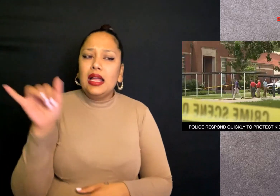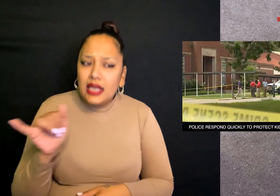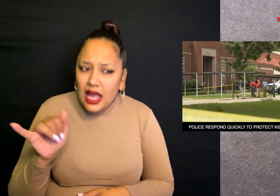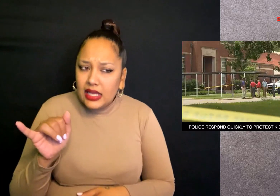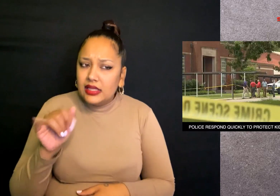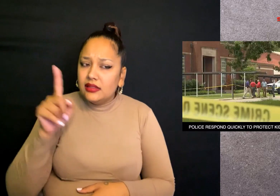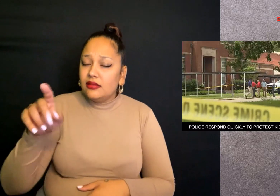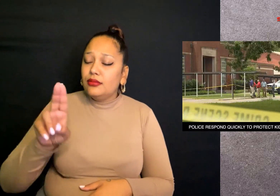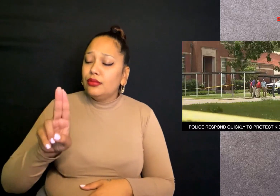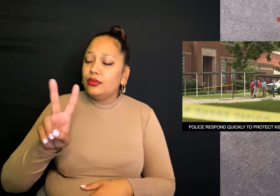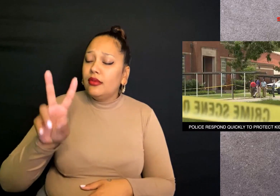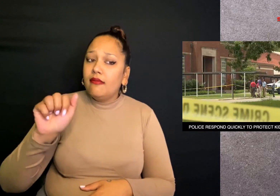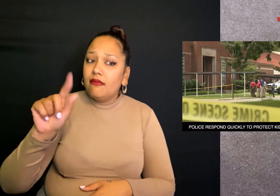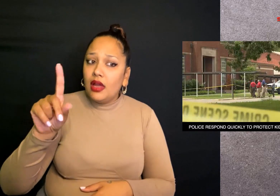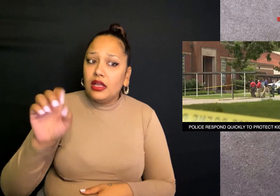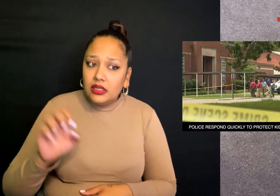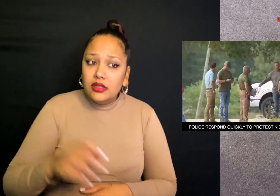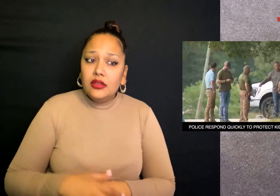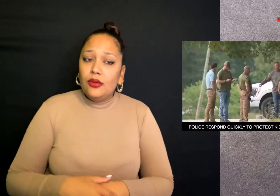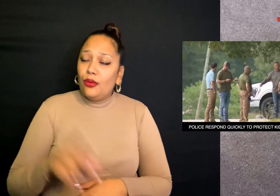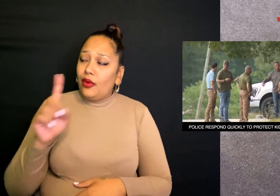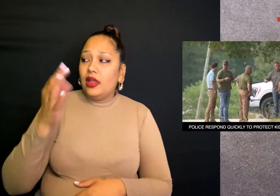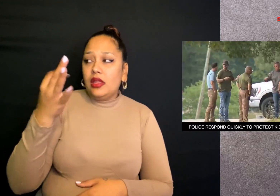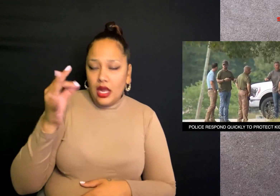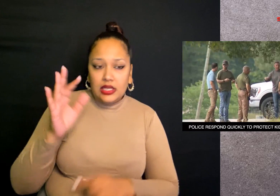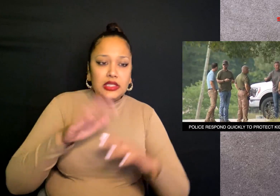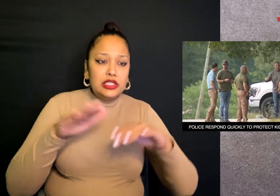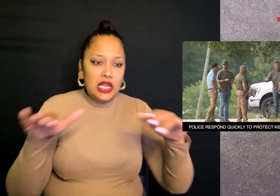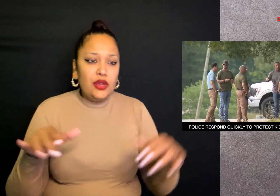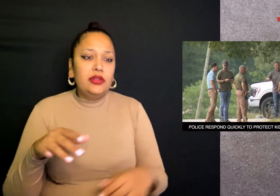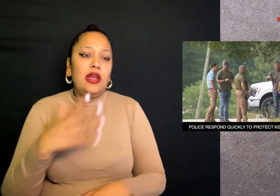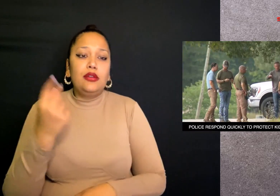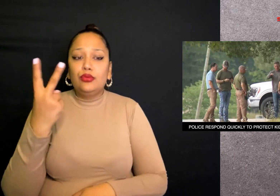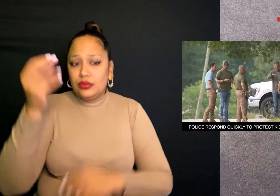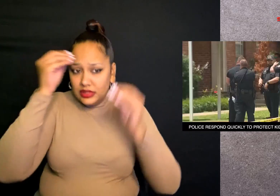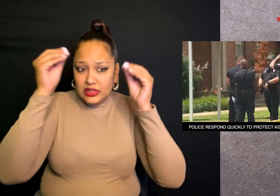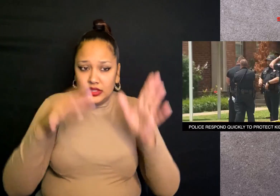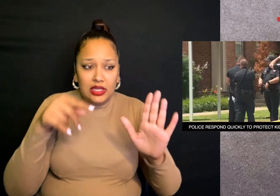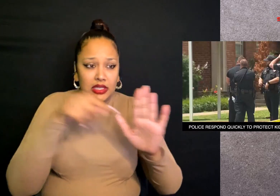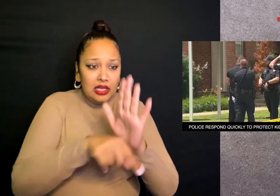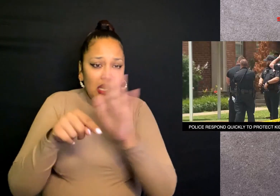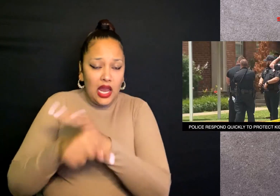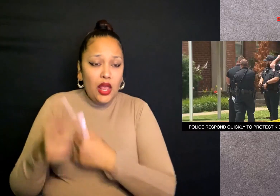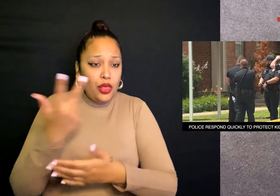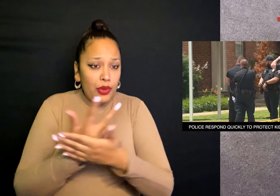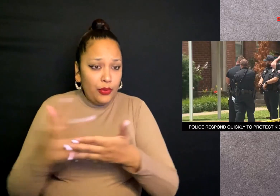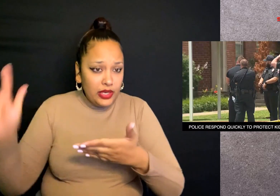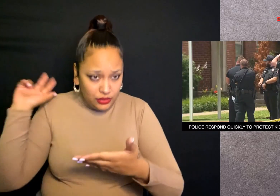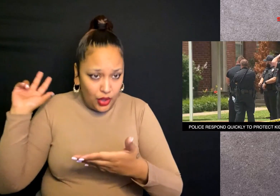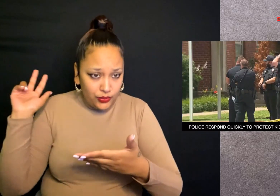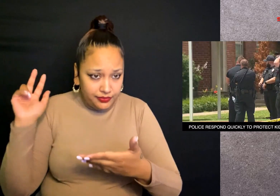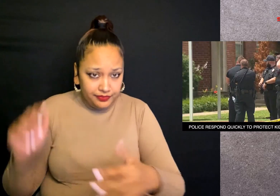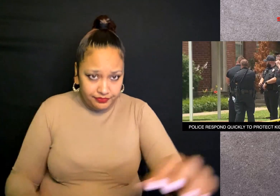to a gunmen near children unlike in Uvalde where 19 children and two teachers were killed